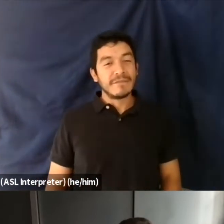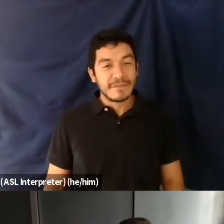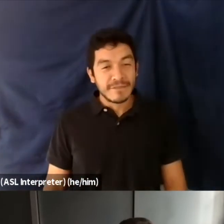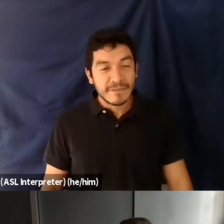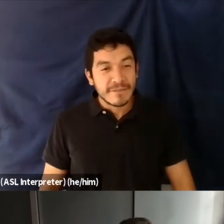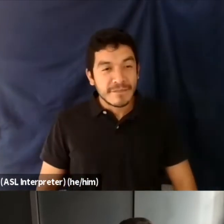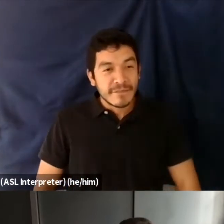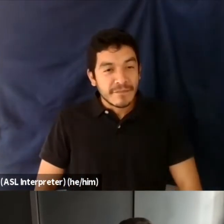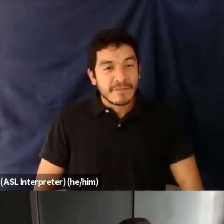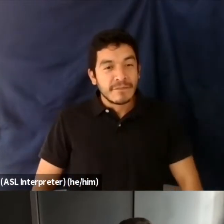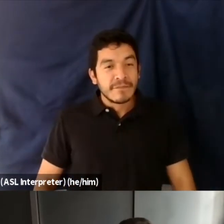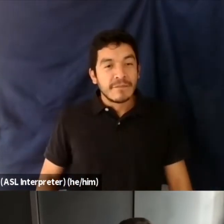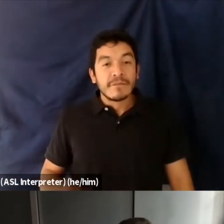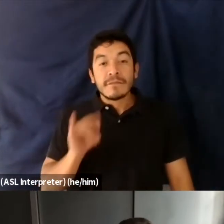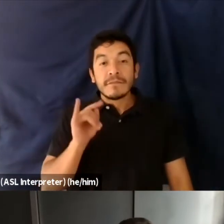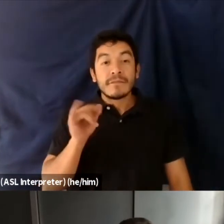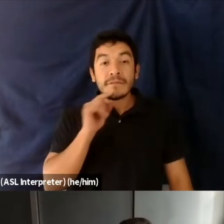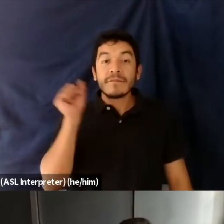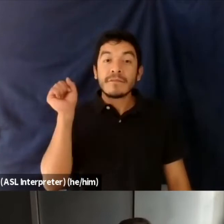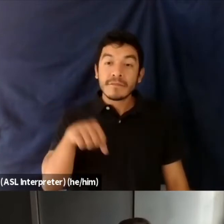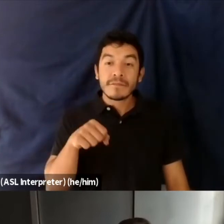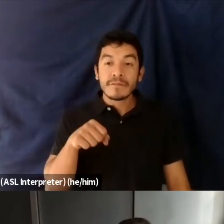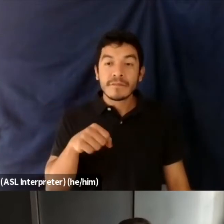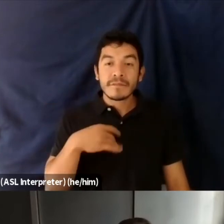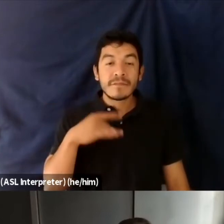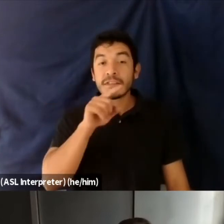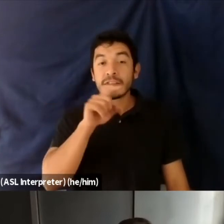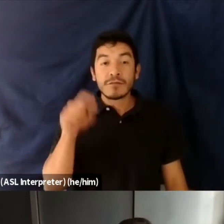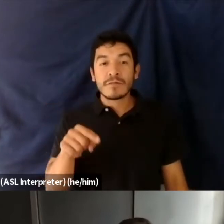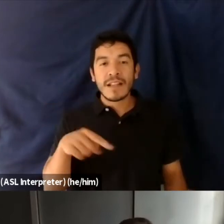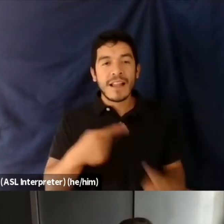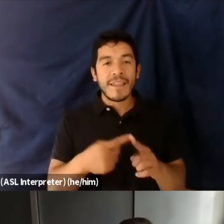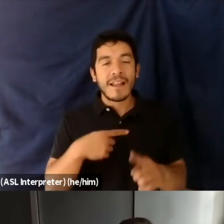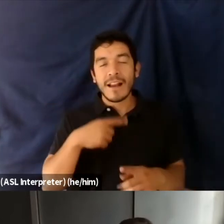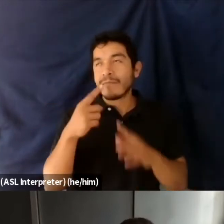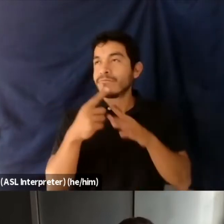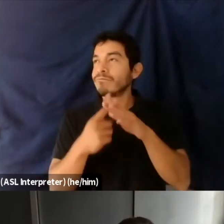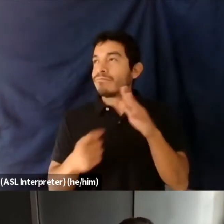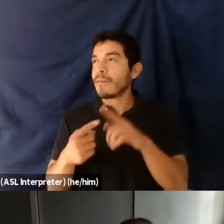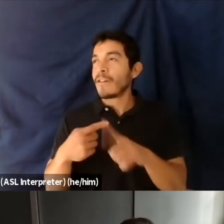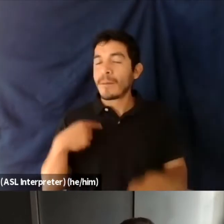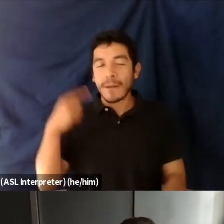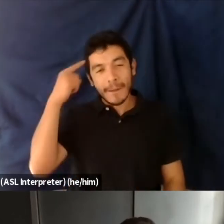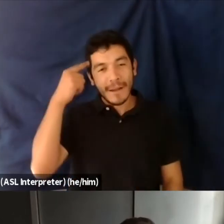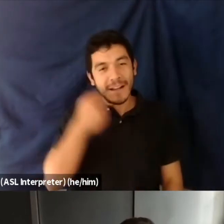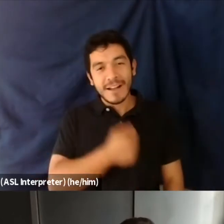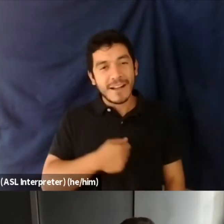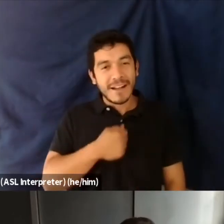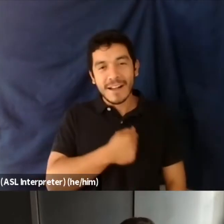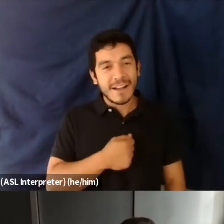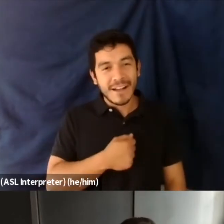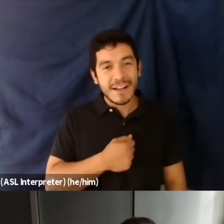Yeah, I just had a question and then it disappeared from my mind, sorry. It was something about the family.